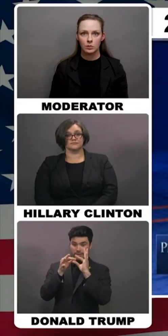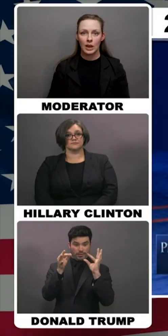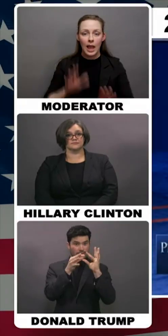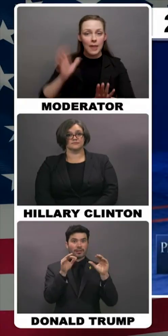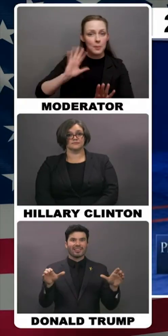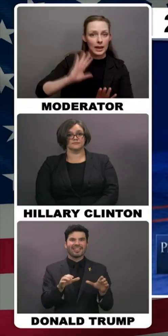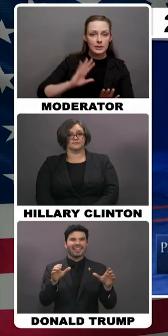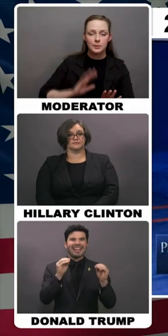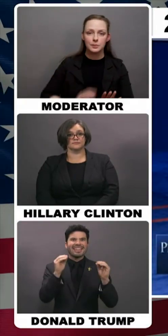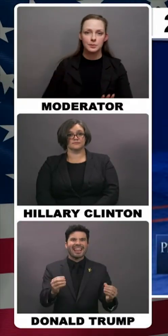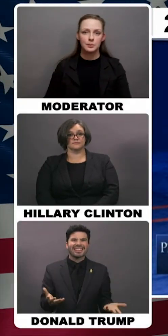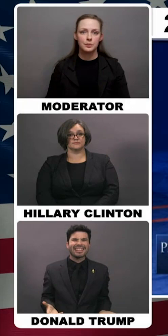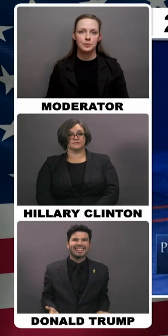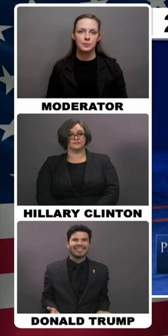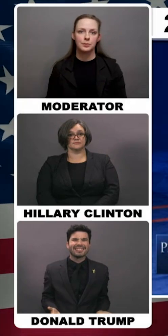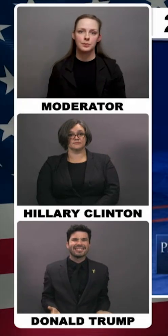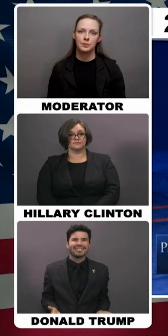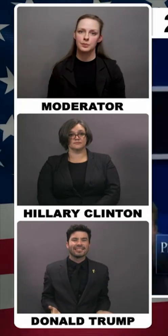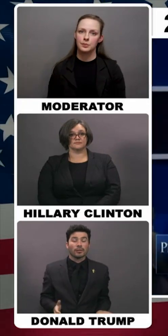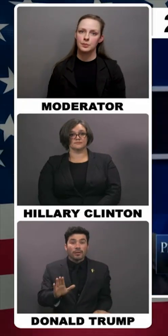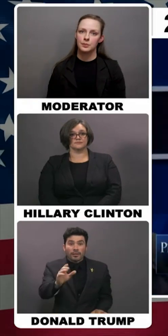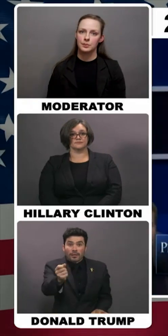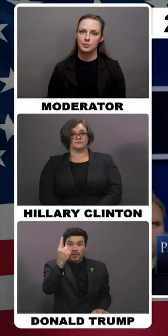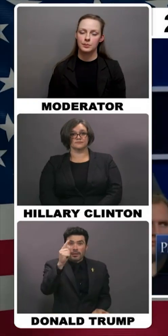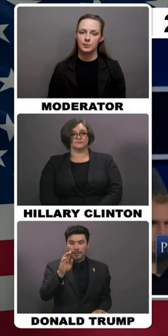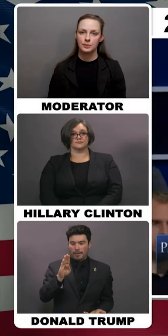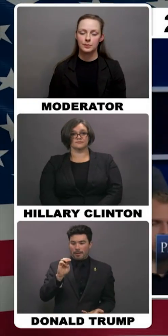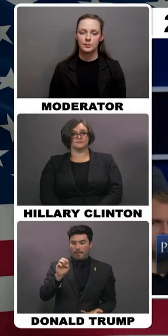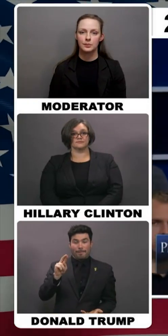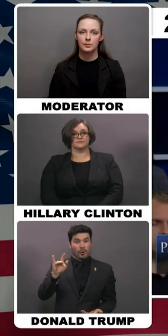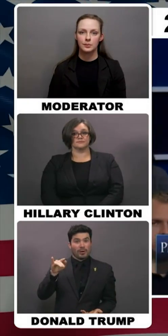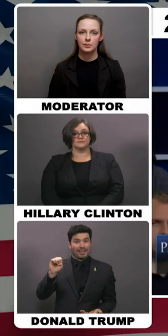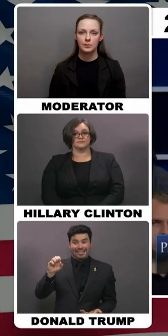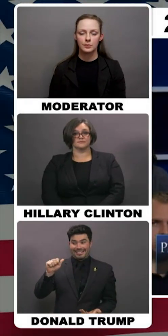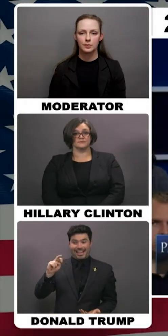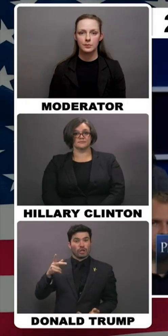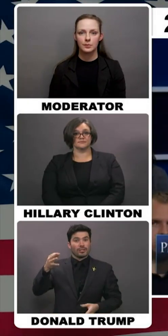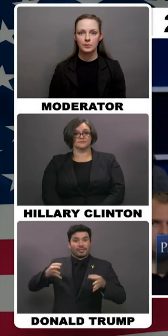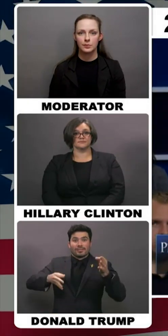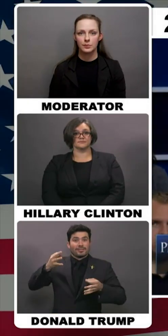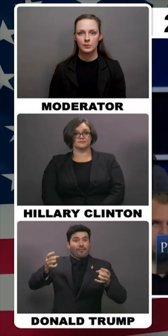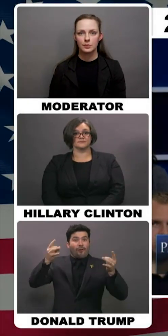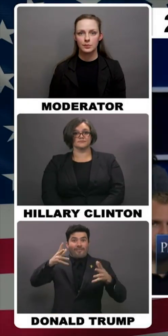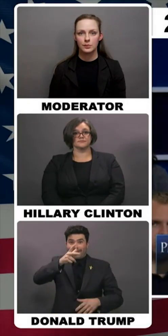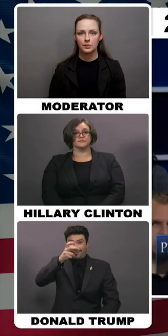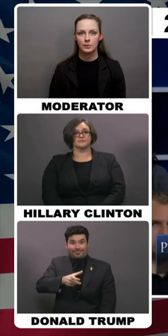again, Bernie Sanders, it's really bad judgment. She has made bad judgment, not only on taxes,